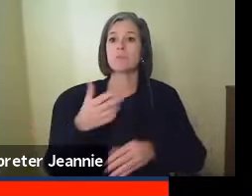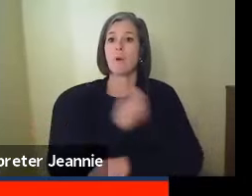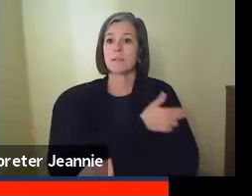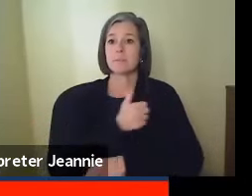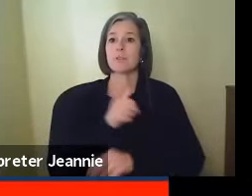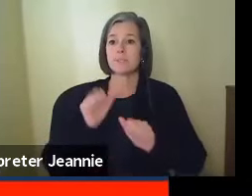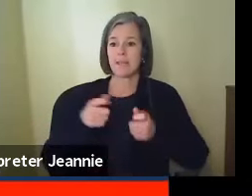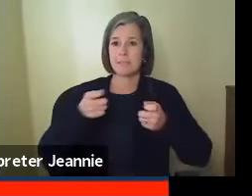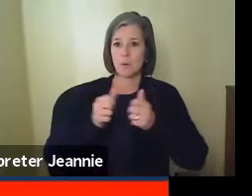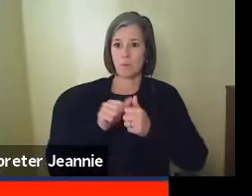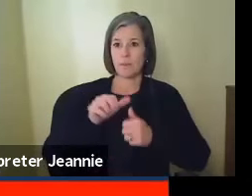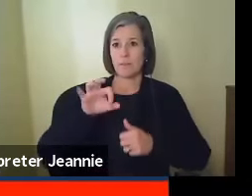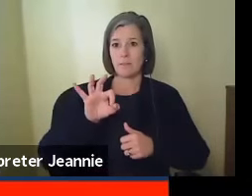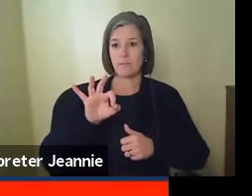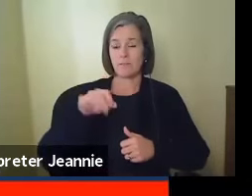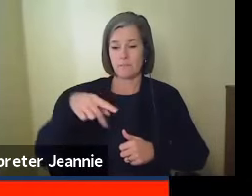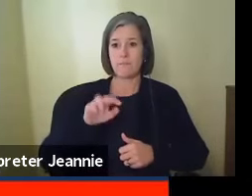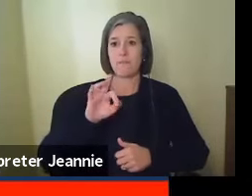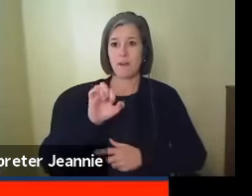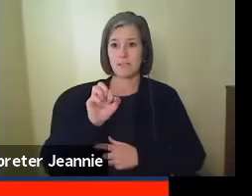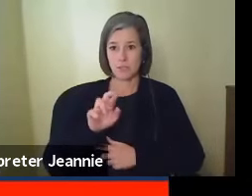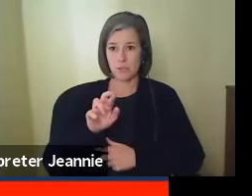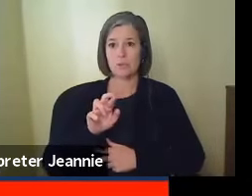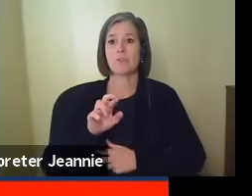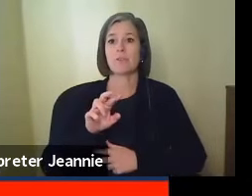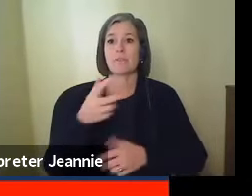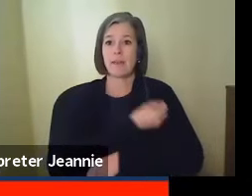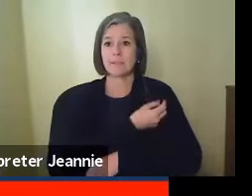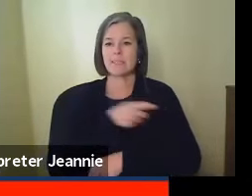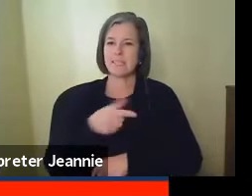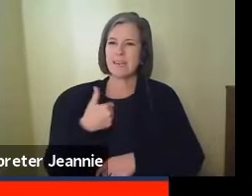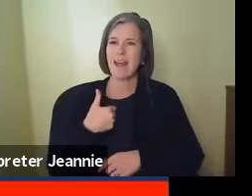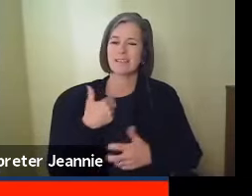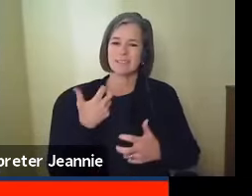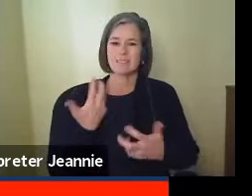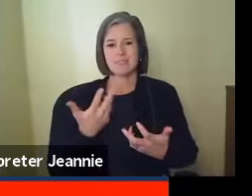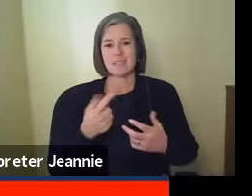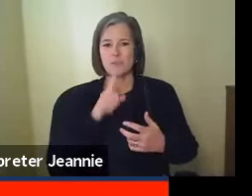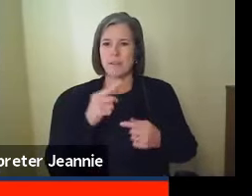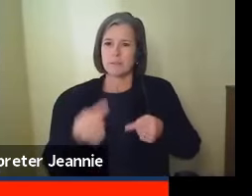vaccine which has a lot of really difficult storage conditions that have to be kept to.